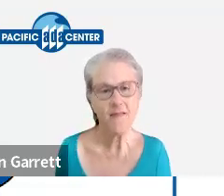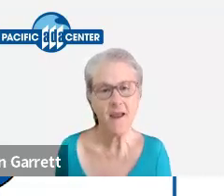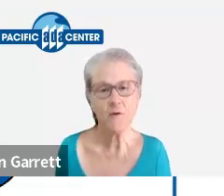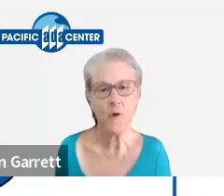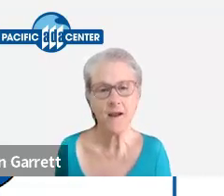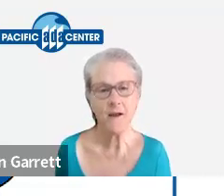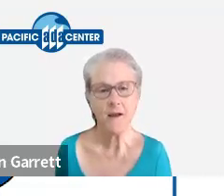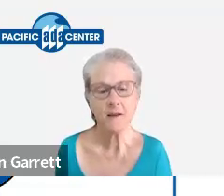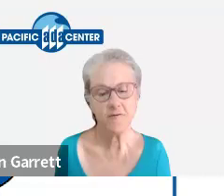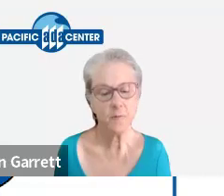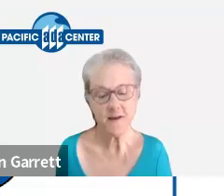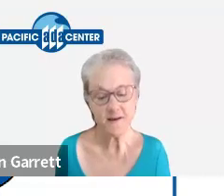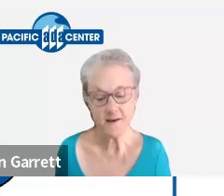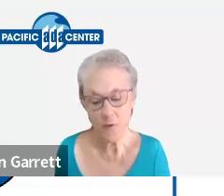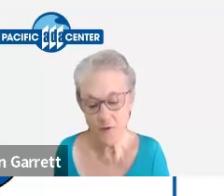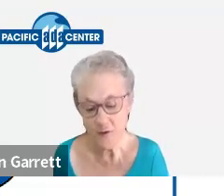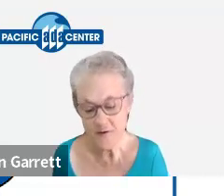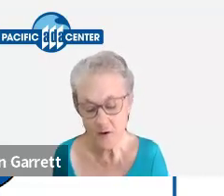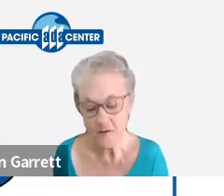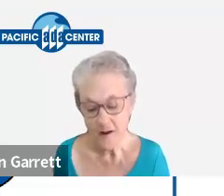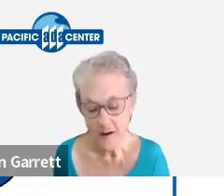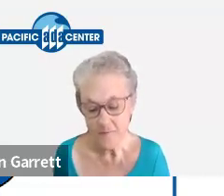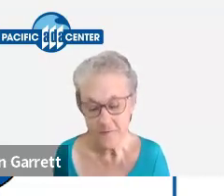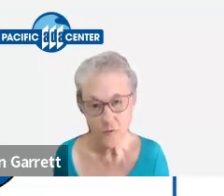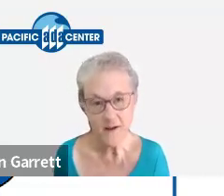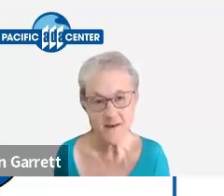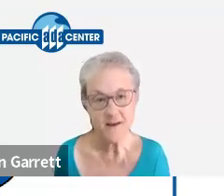And they had to ride different buses. Whether those are full buses